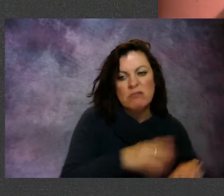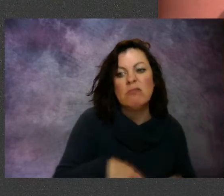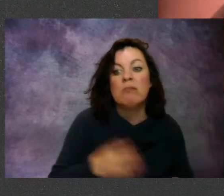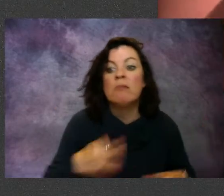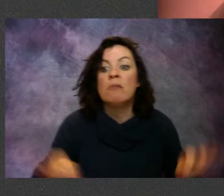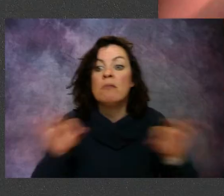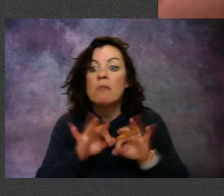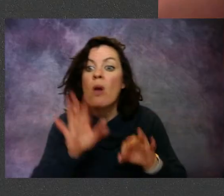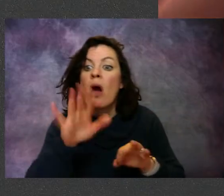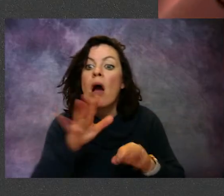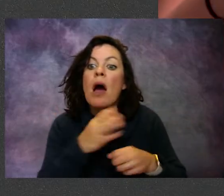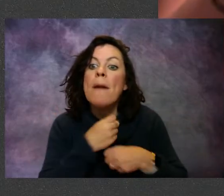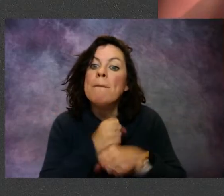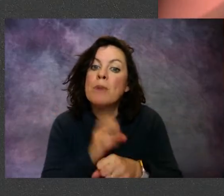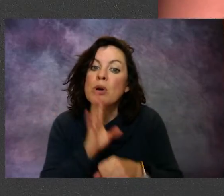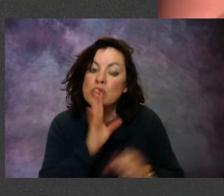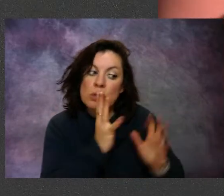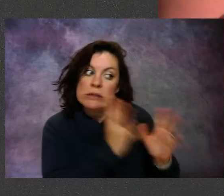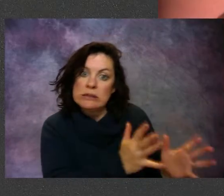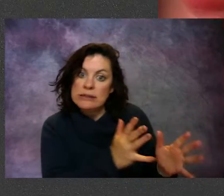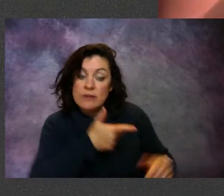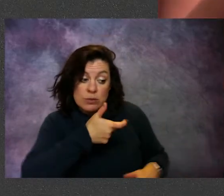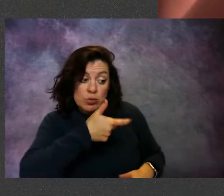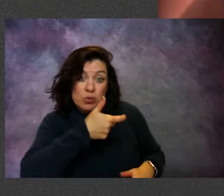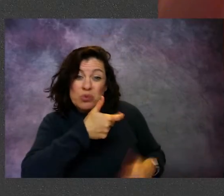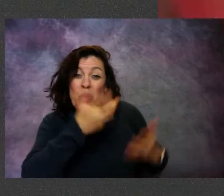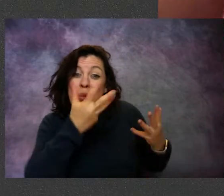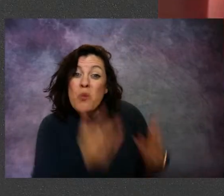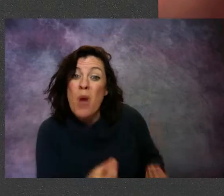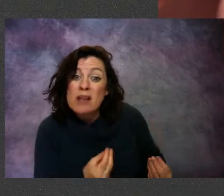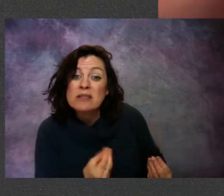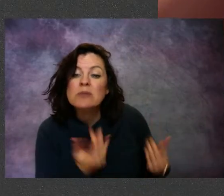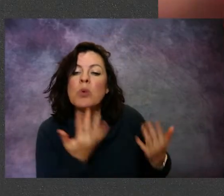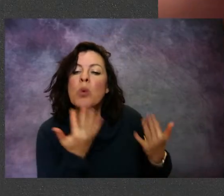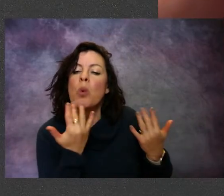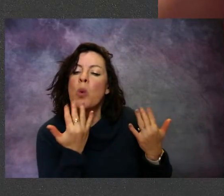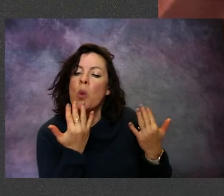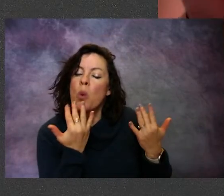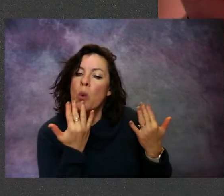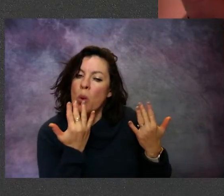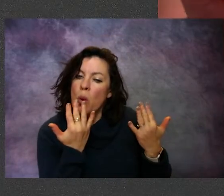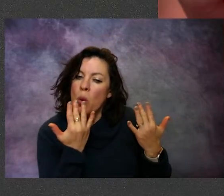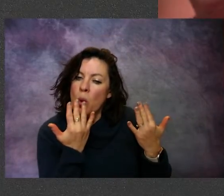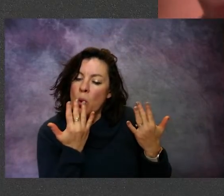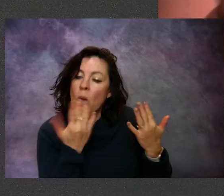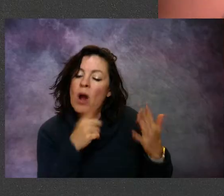that you let it dry. So, it has to be completely dry, so that you can use it.